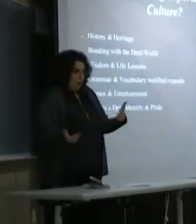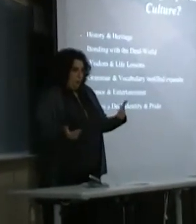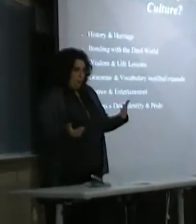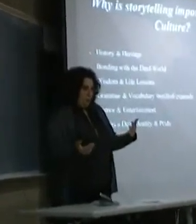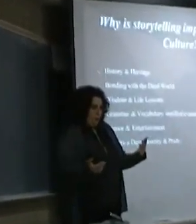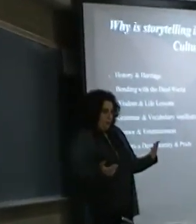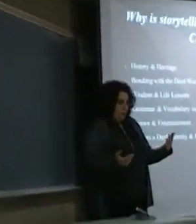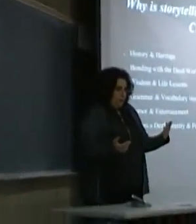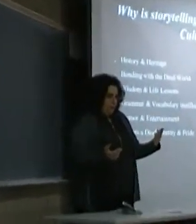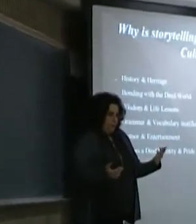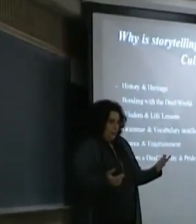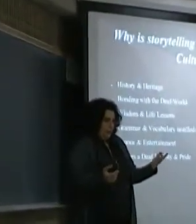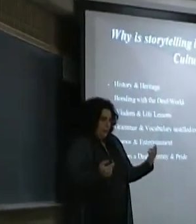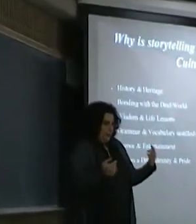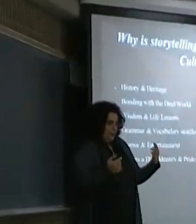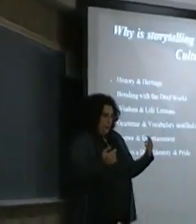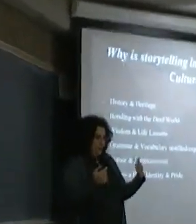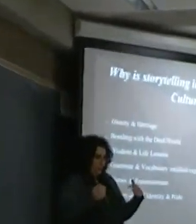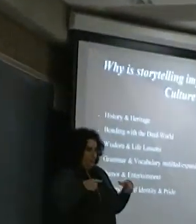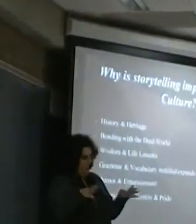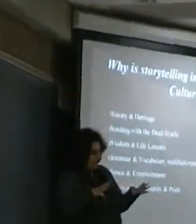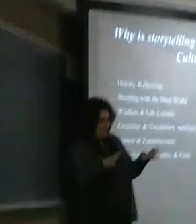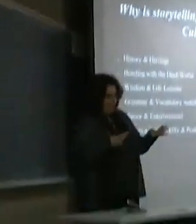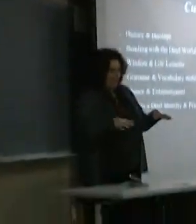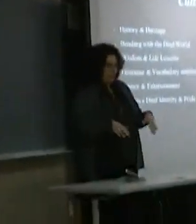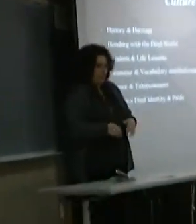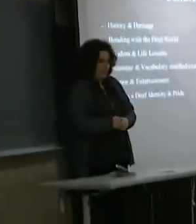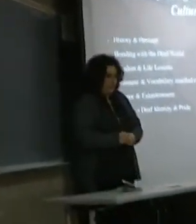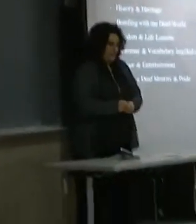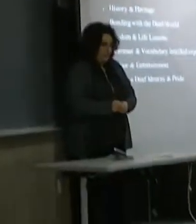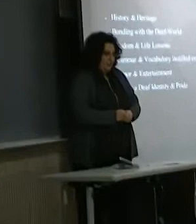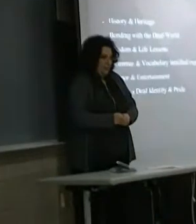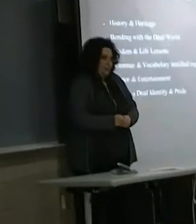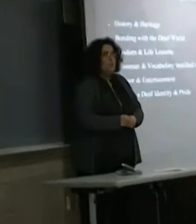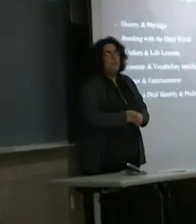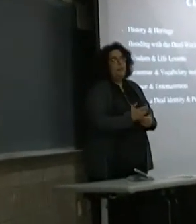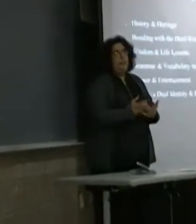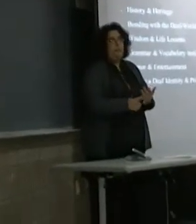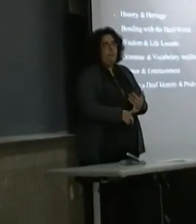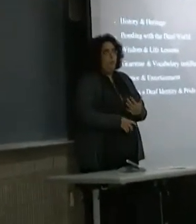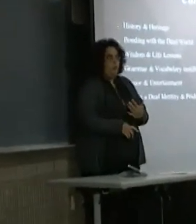would be through storytellers much like the Native Americans.